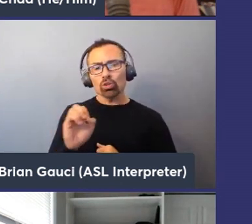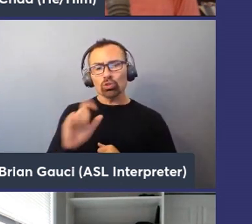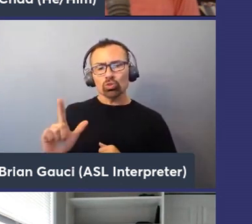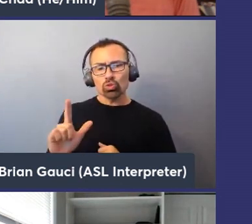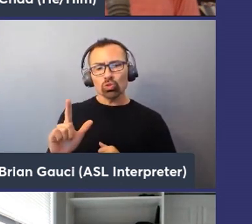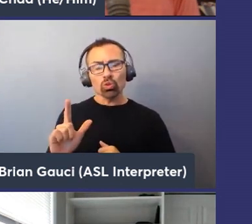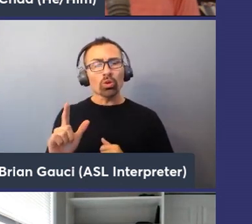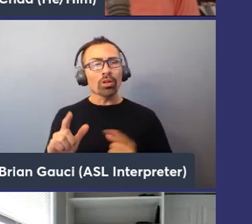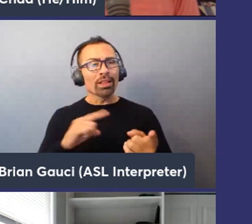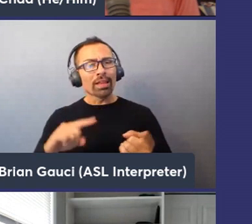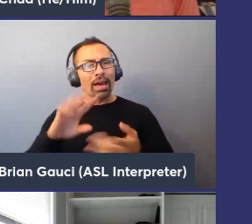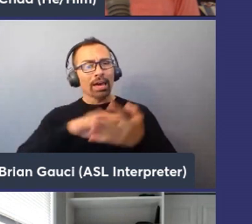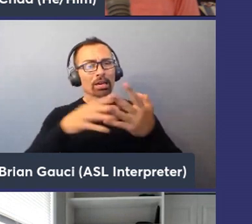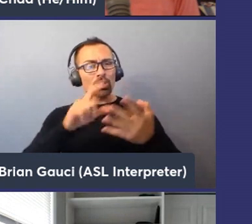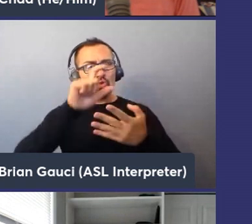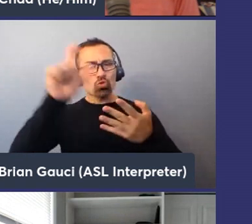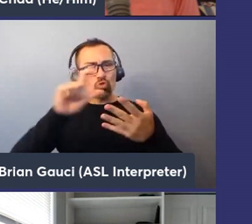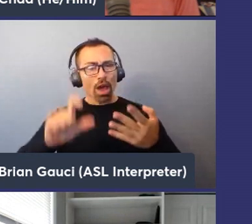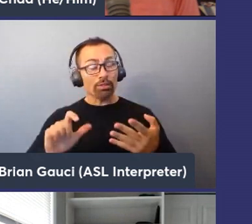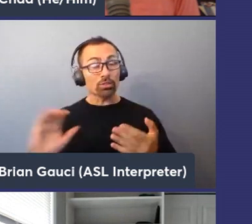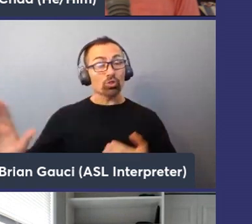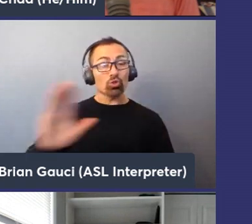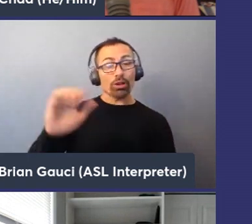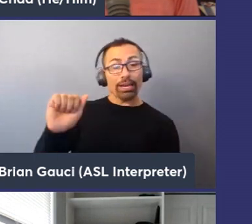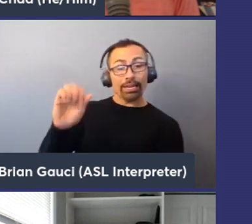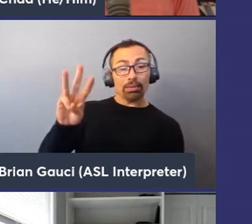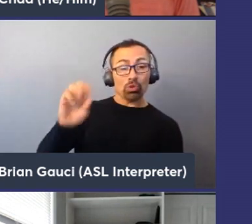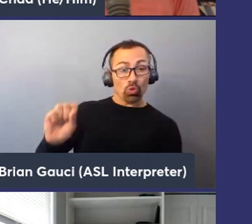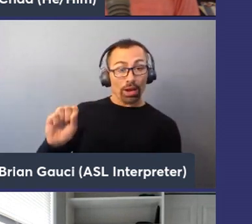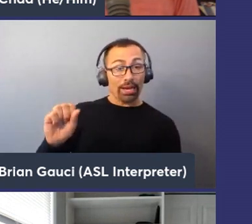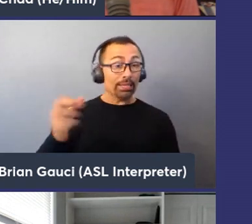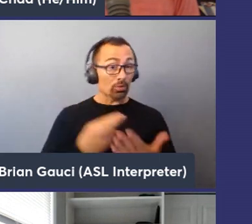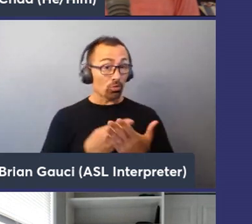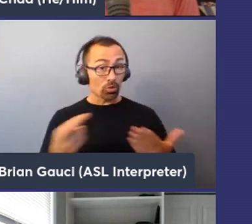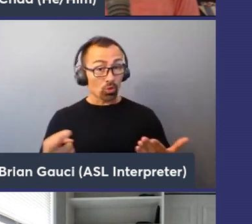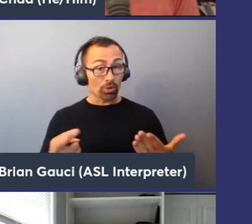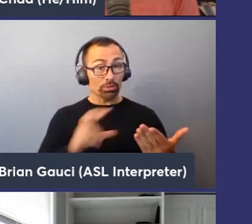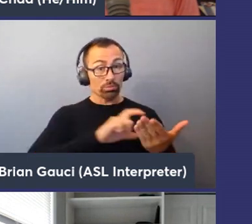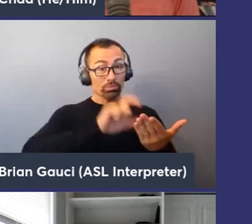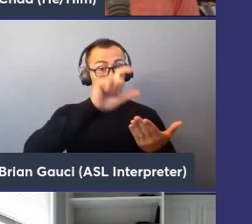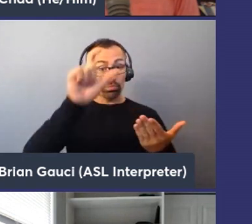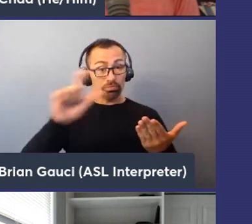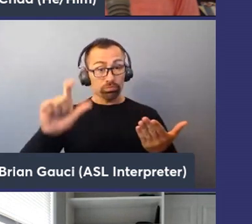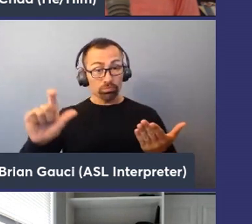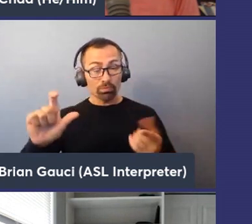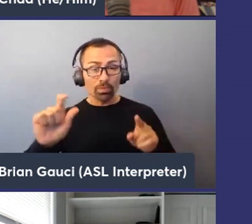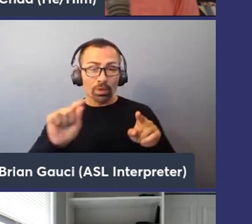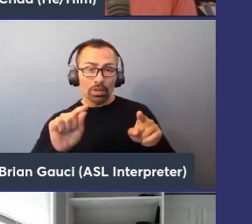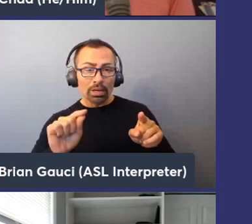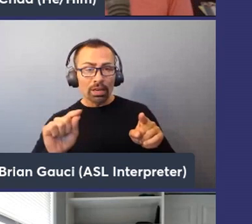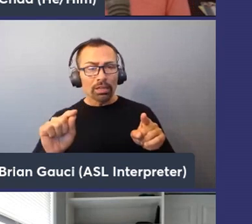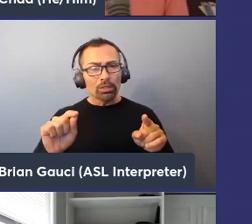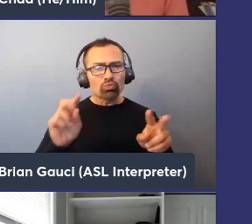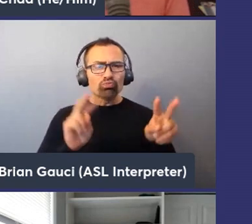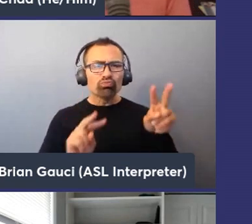and allows you to be able to look at them. We'll walk through how to use that graph